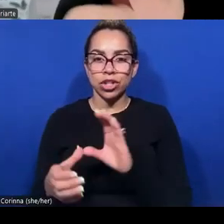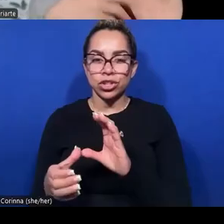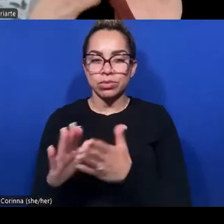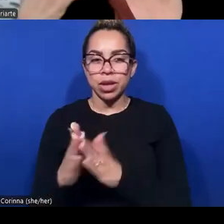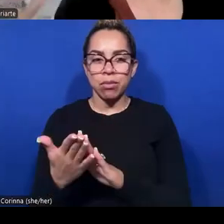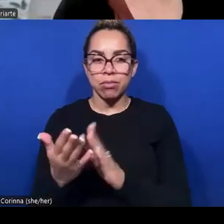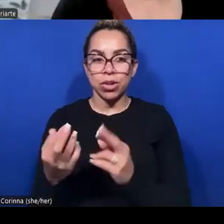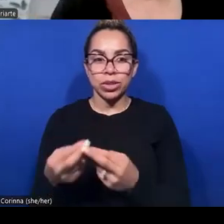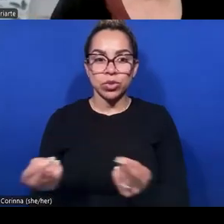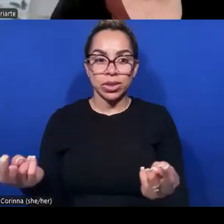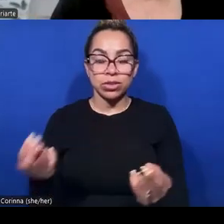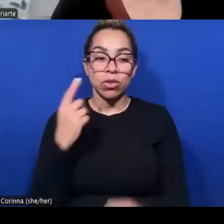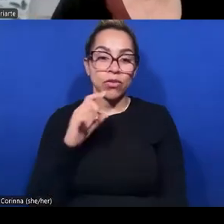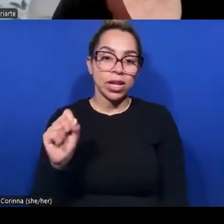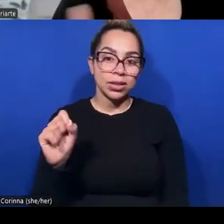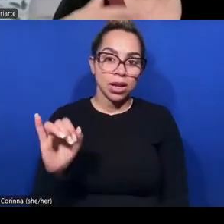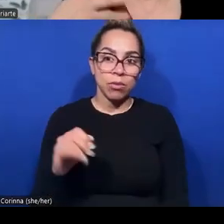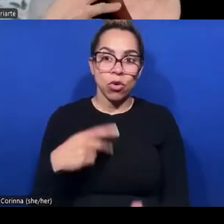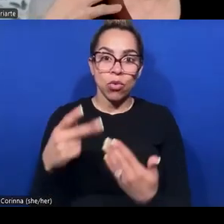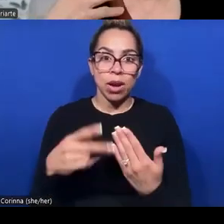And for the SSI program, if you're an individual,